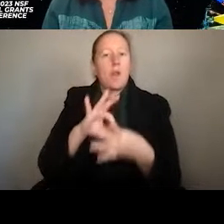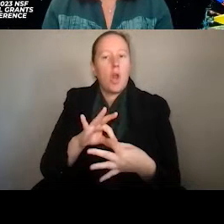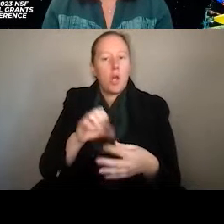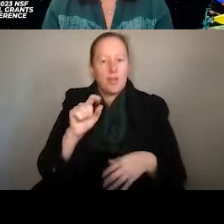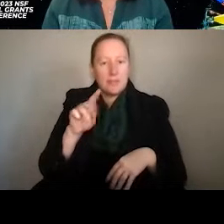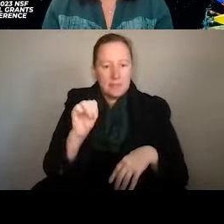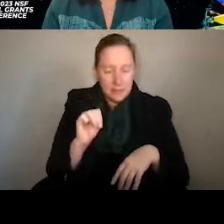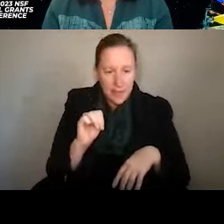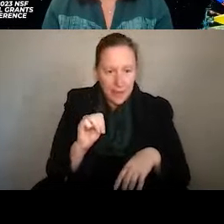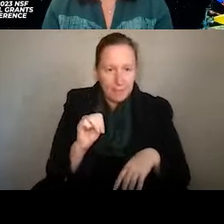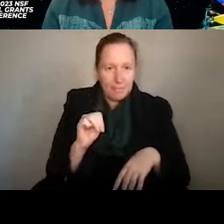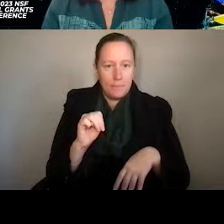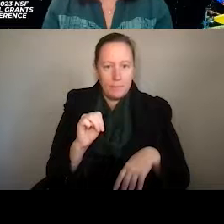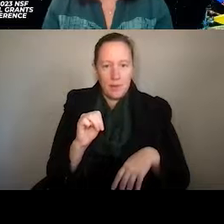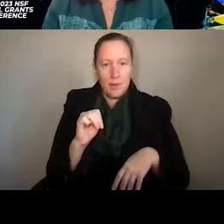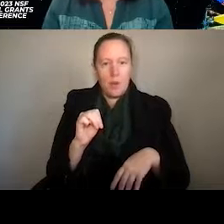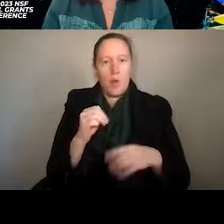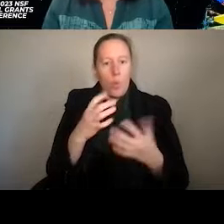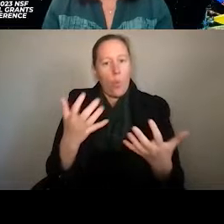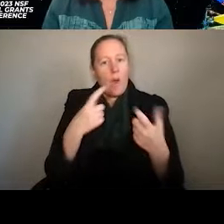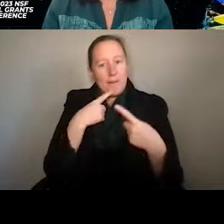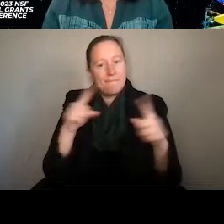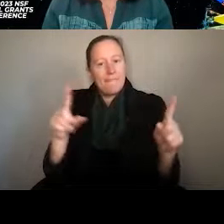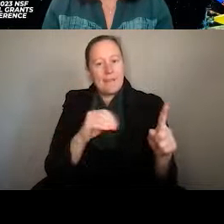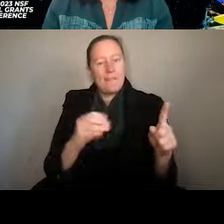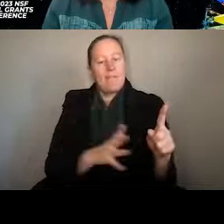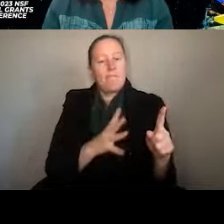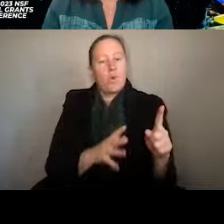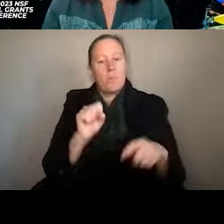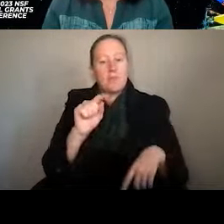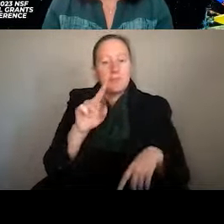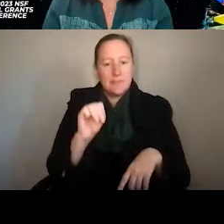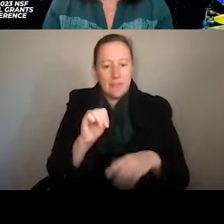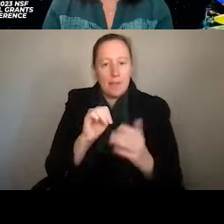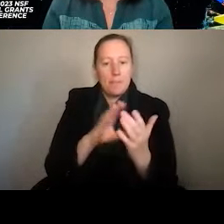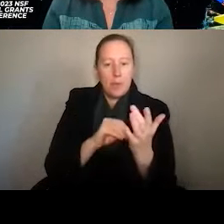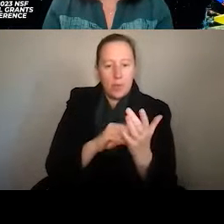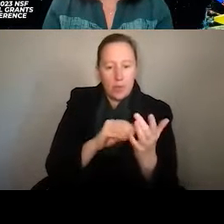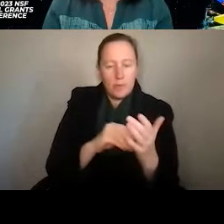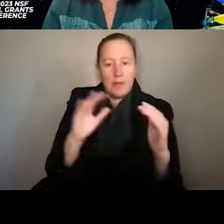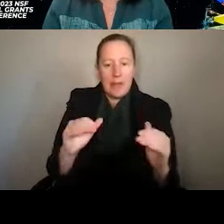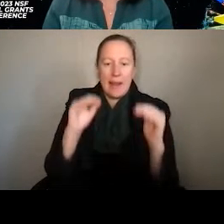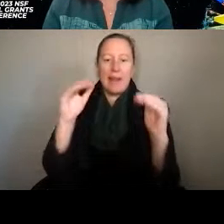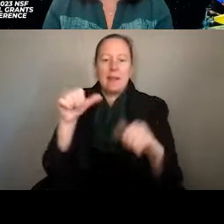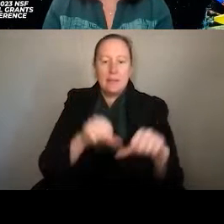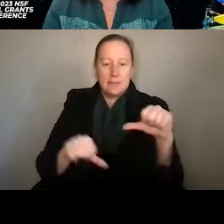for effective informal STEM learning. Enhancing science communication and the public engagement